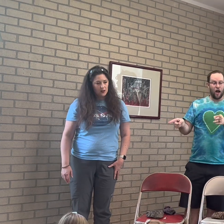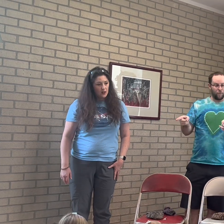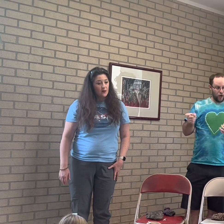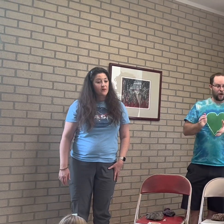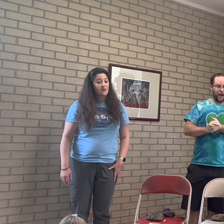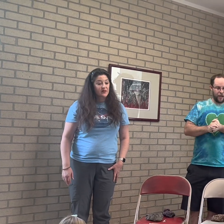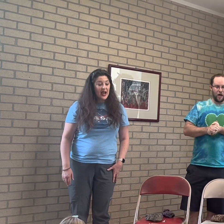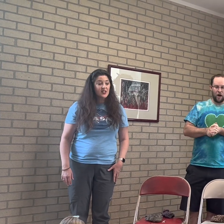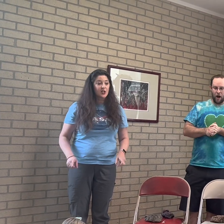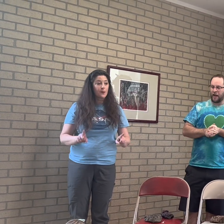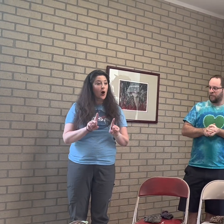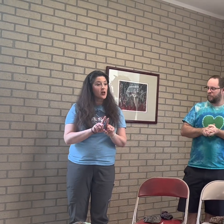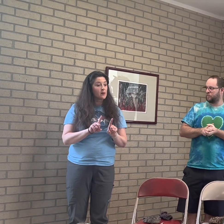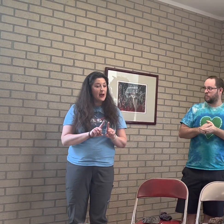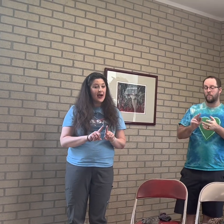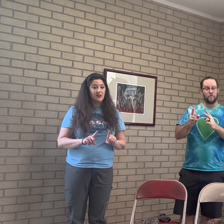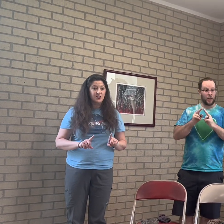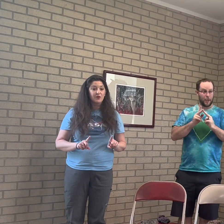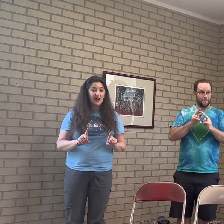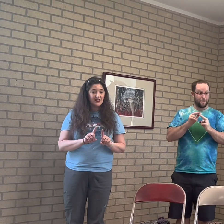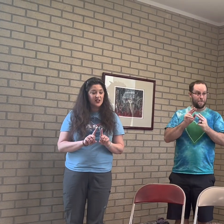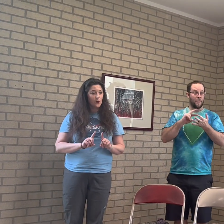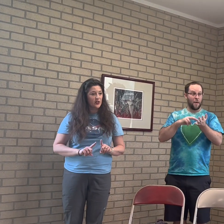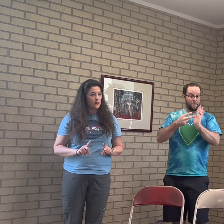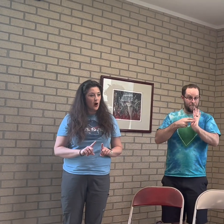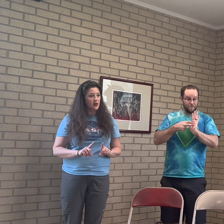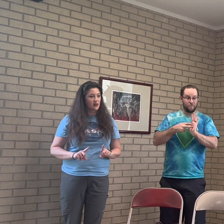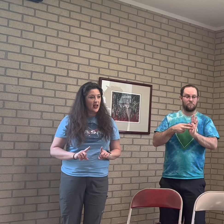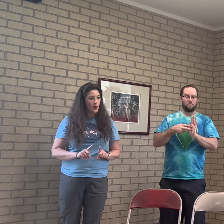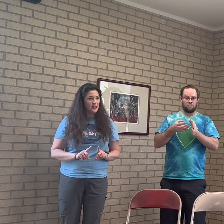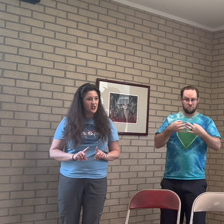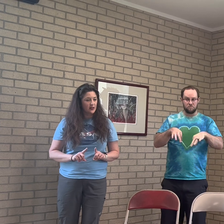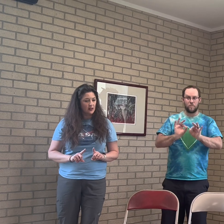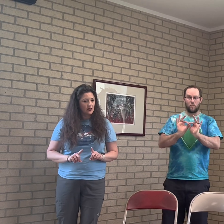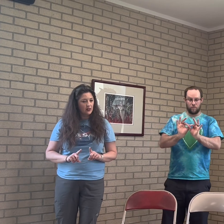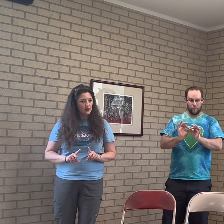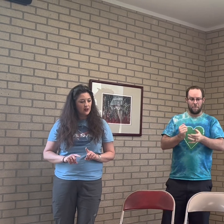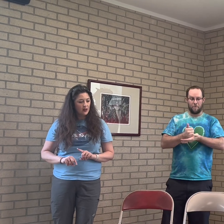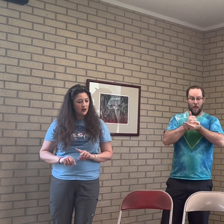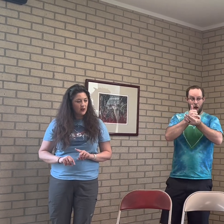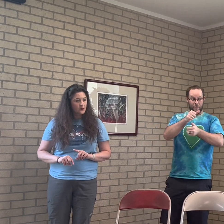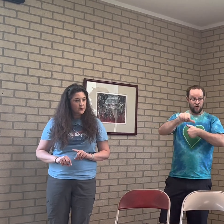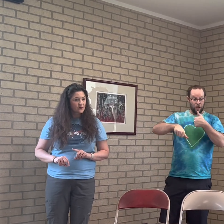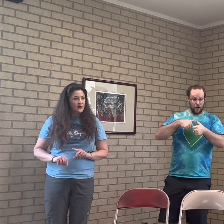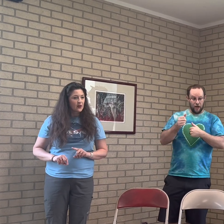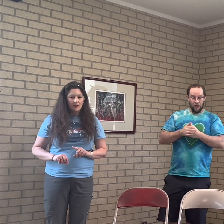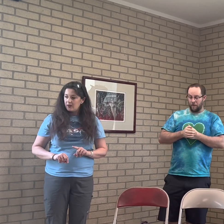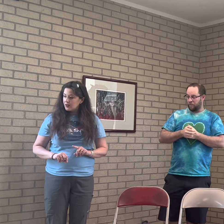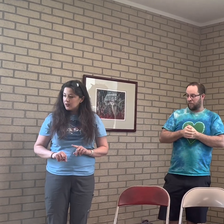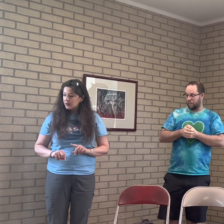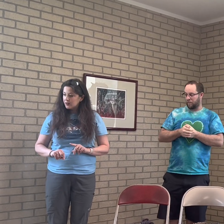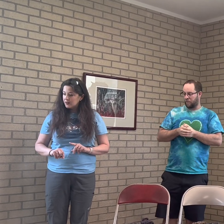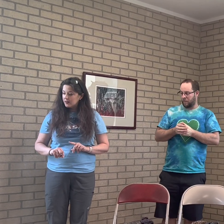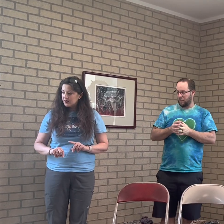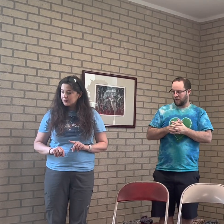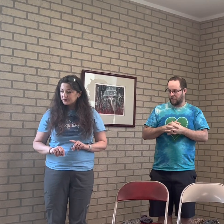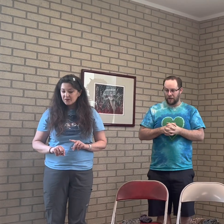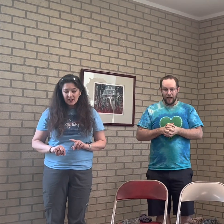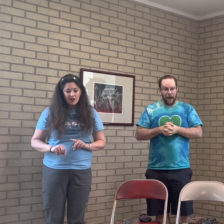Dr. Shannon: Yeah, see! Your partner matters! You've got to stick with your partner and help each other! Audience: This is a good pop-it!